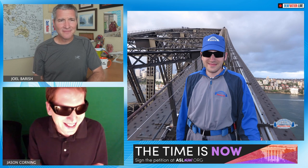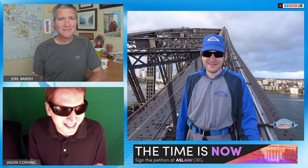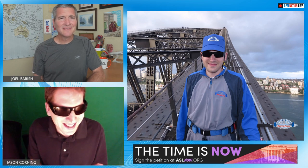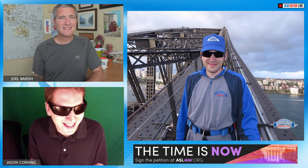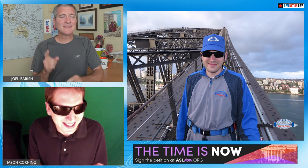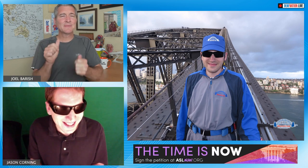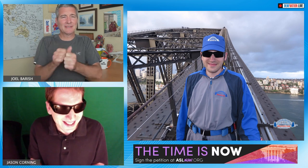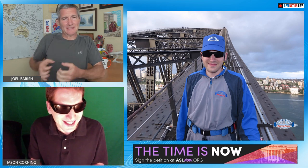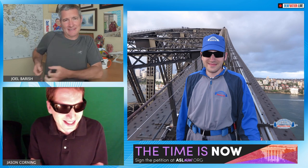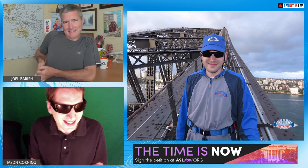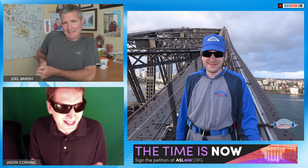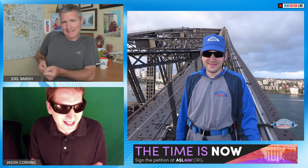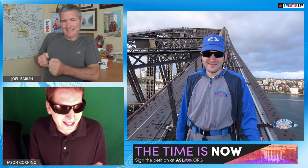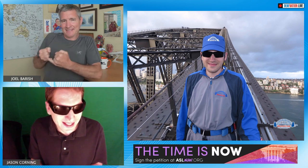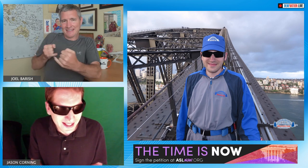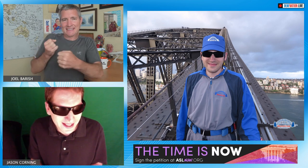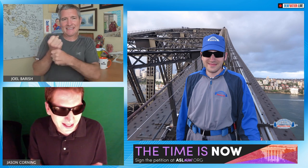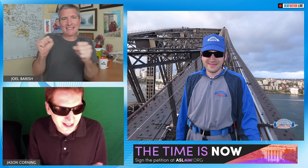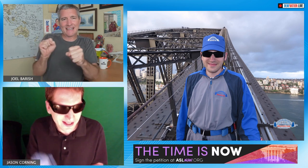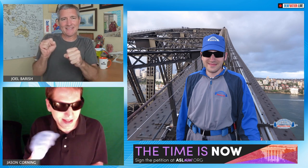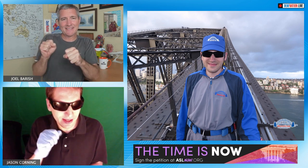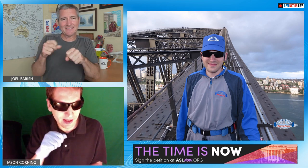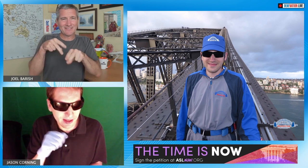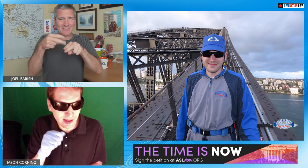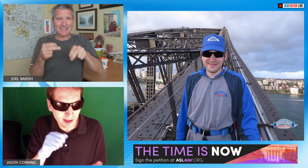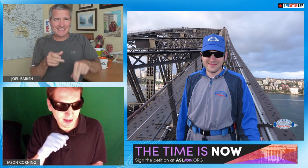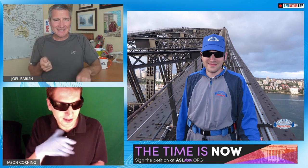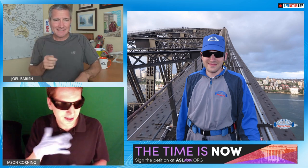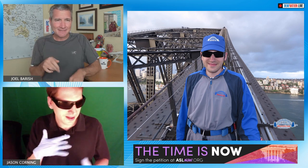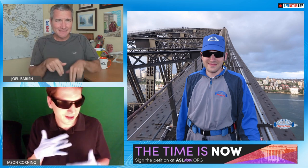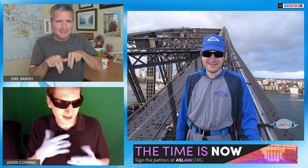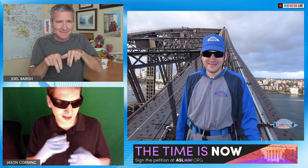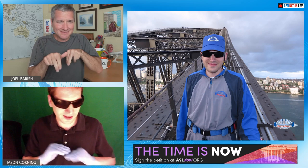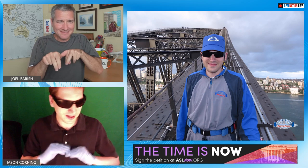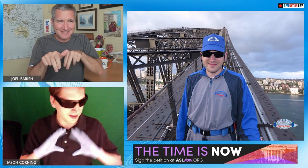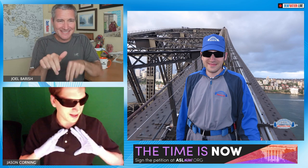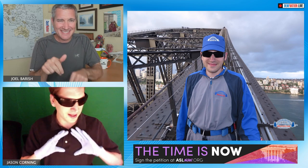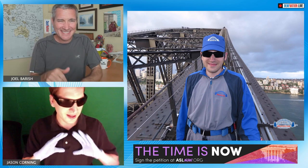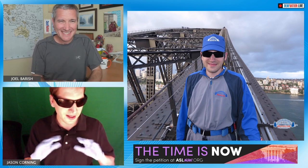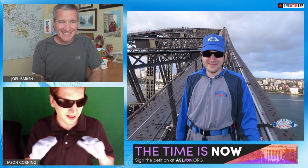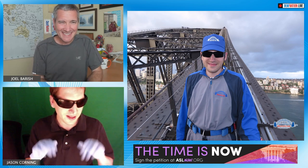What’s your experience climbing bridge? How you feel? Safe, nervous or fall?